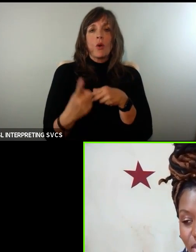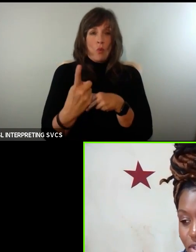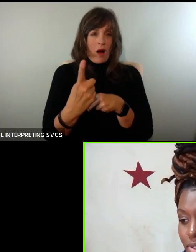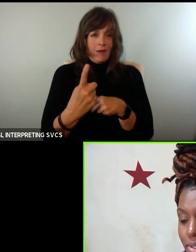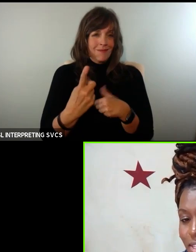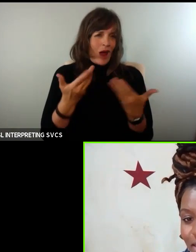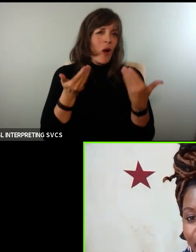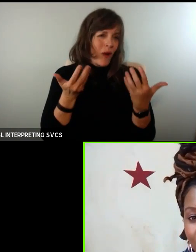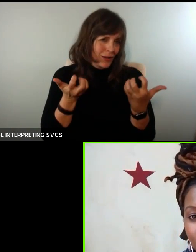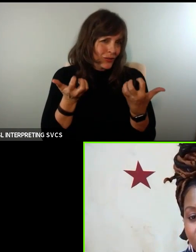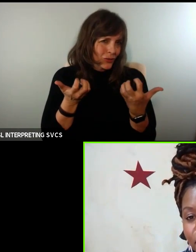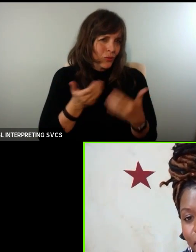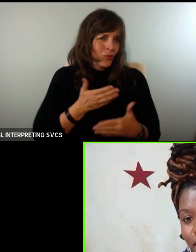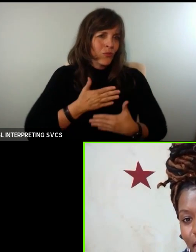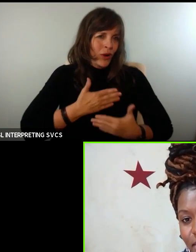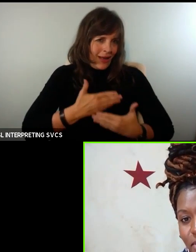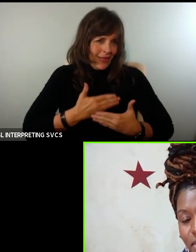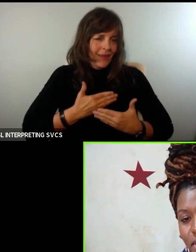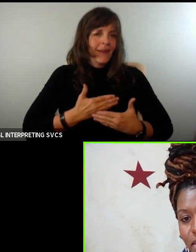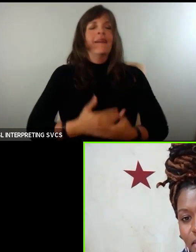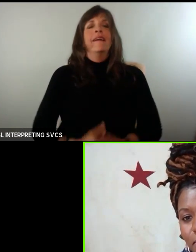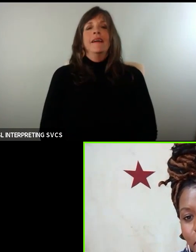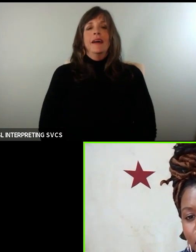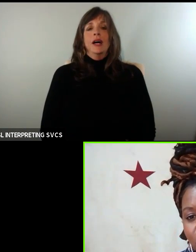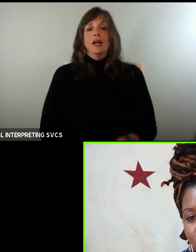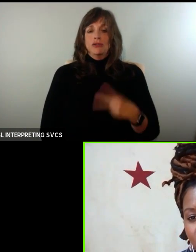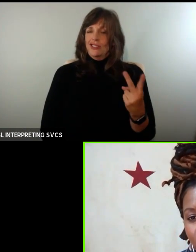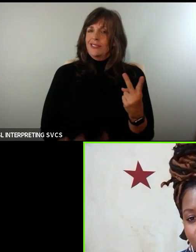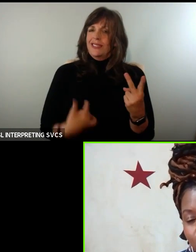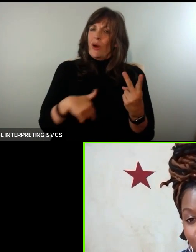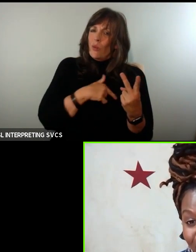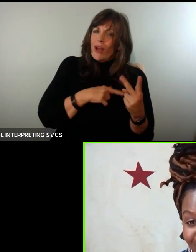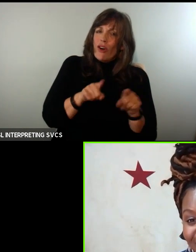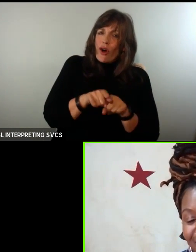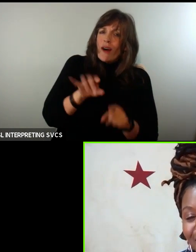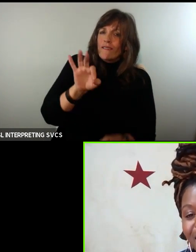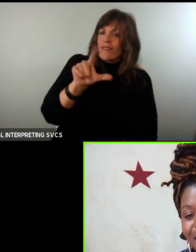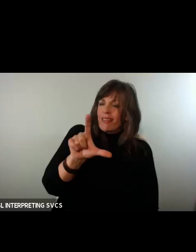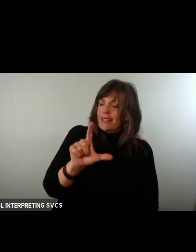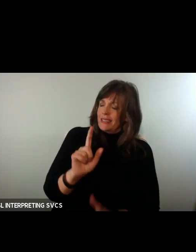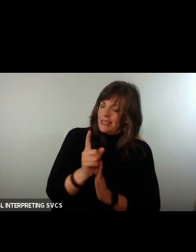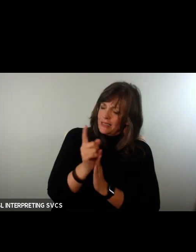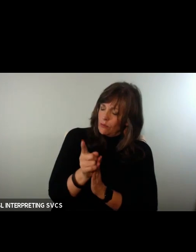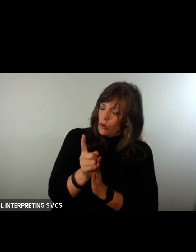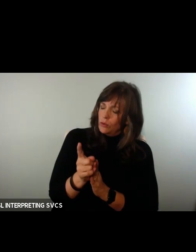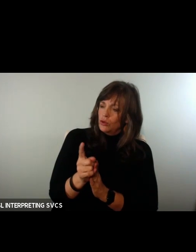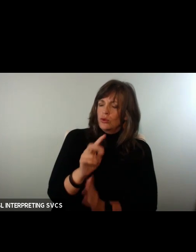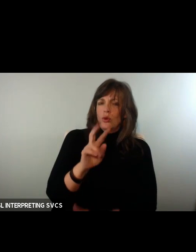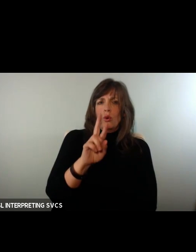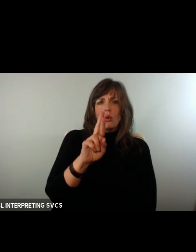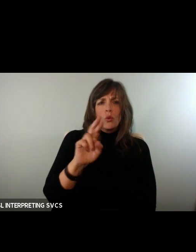two, say hey, we as freelancers, this is a moment for us to repurpose our hustle skills,